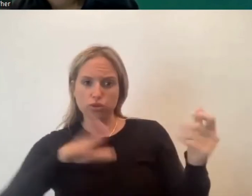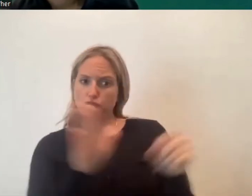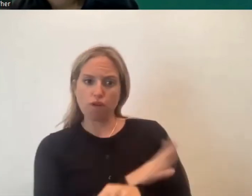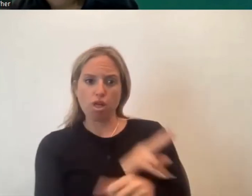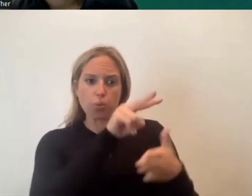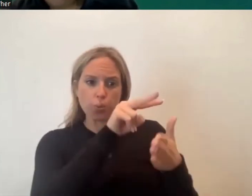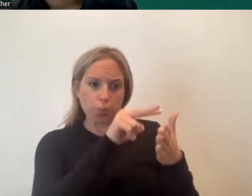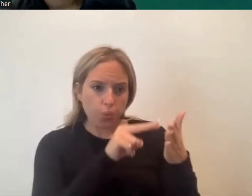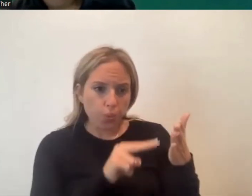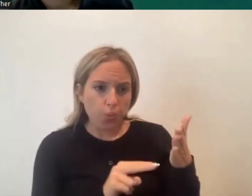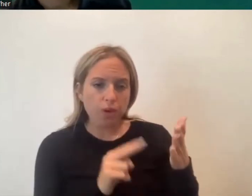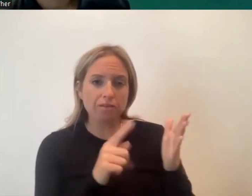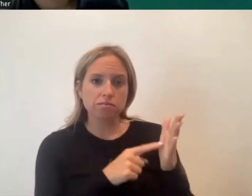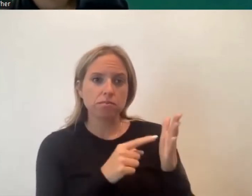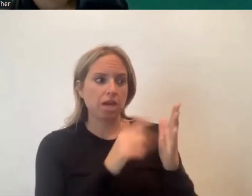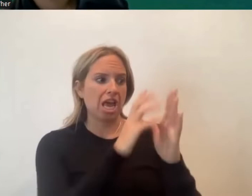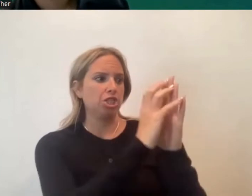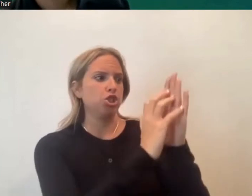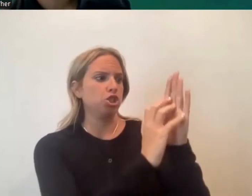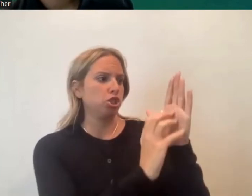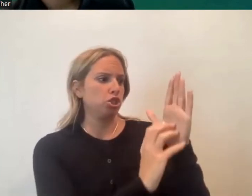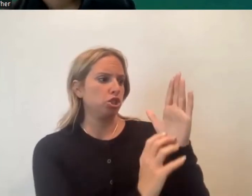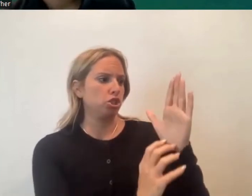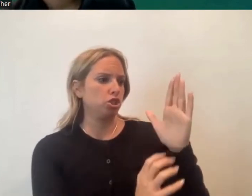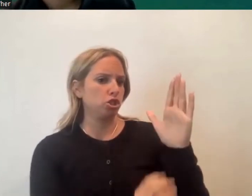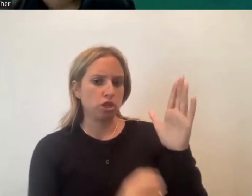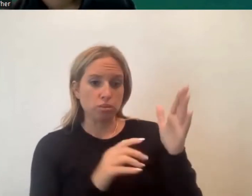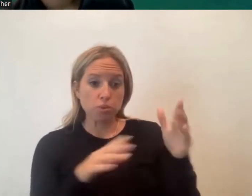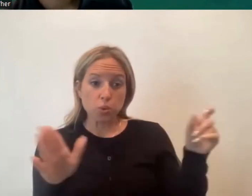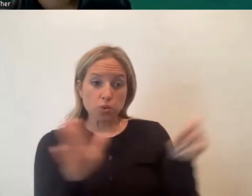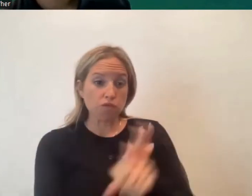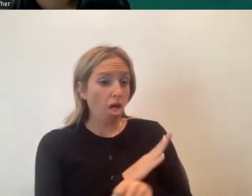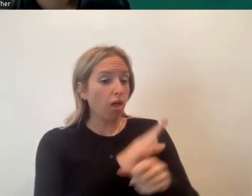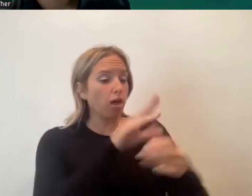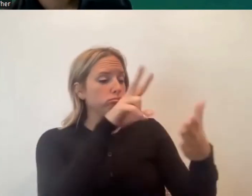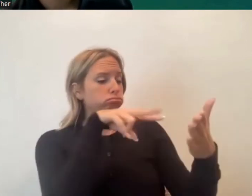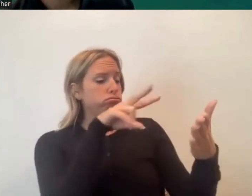Sometimes they can be very long, but make sure that you read the entire letter and that you understand it.